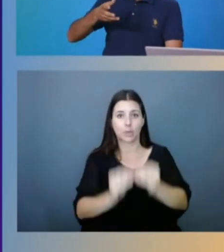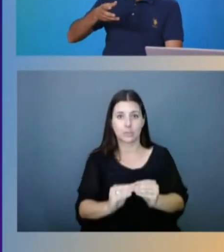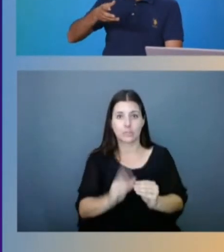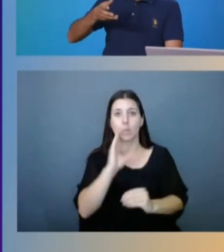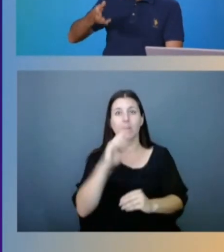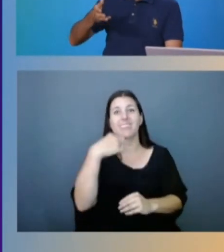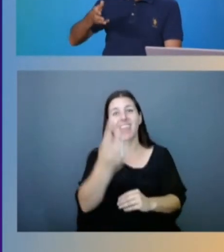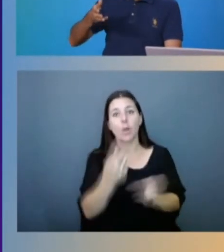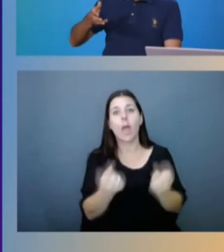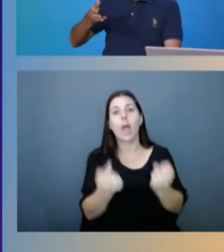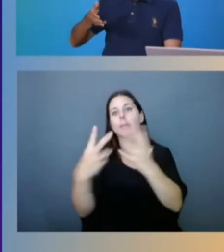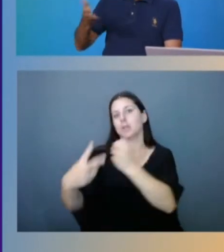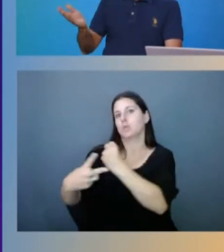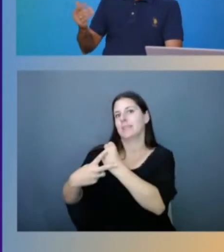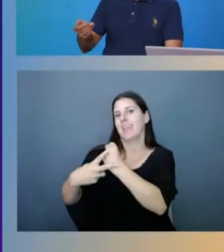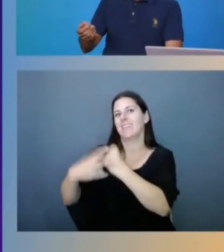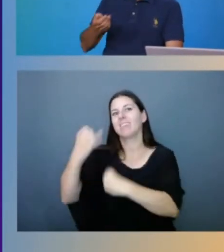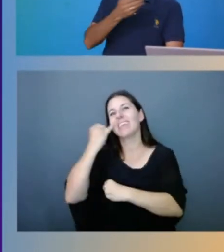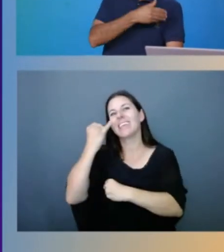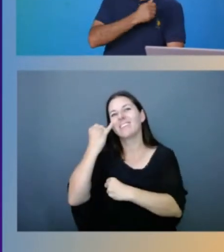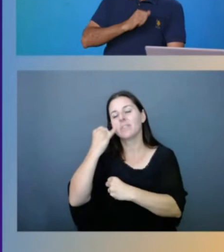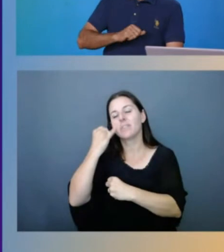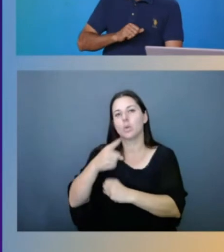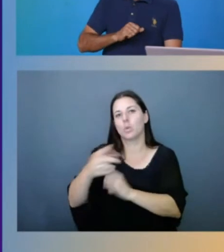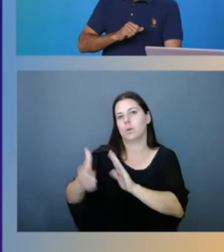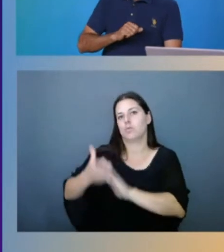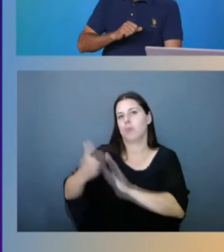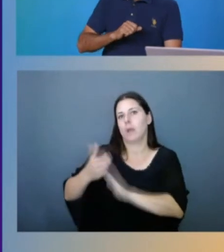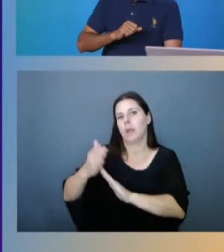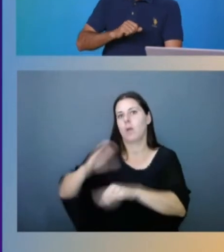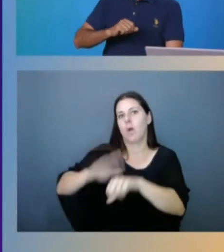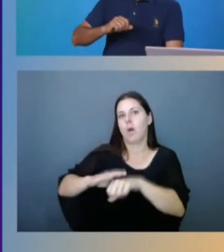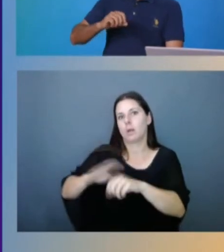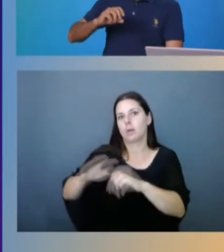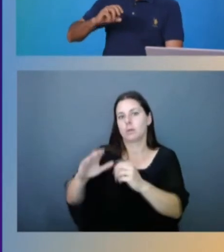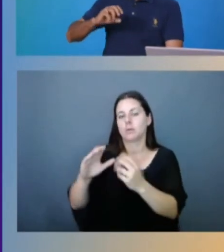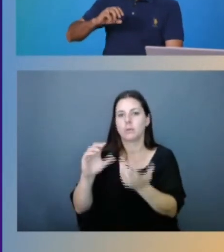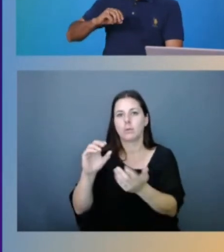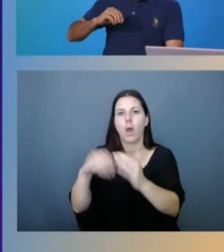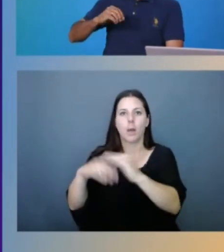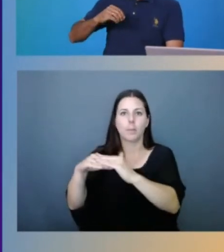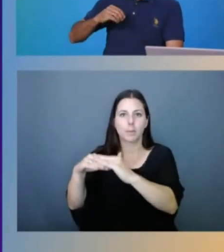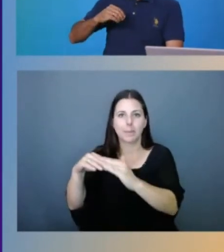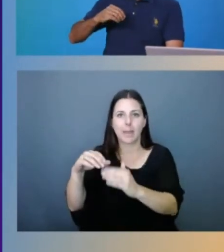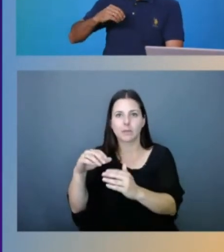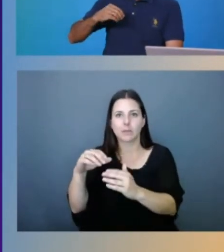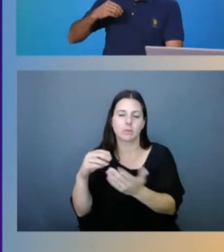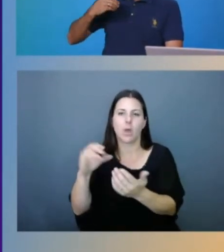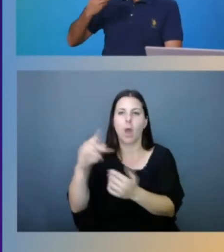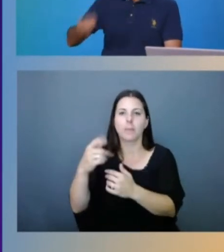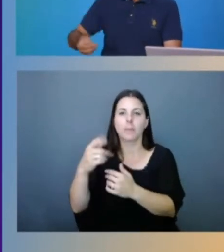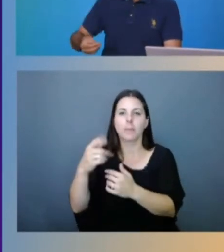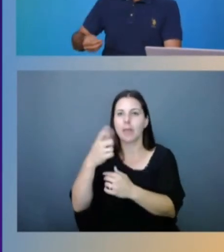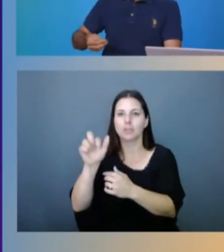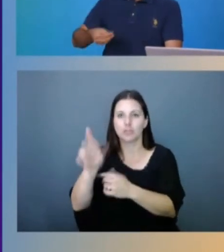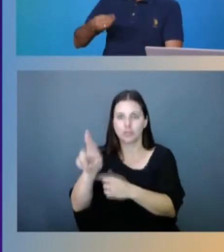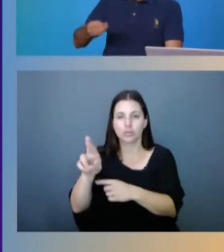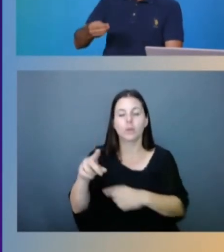if you would have been running this workload on premises. And then also it gives you the separation of your workload